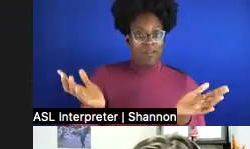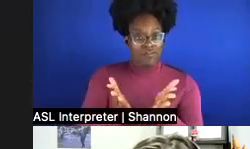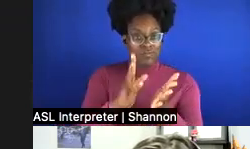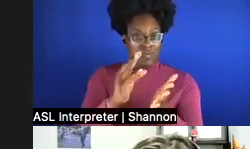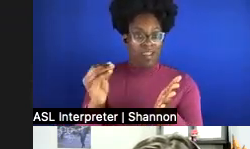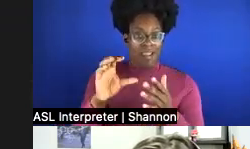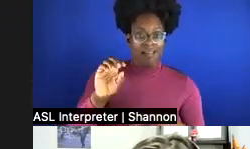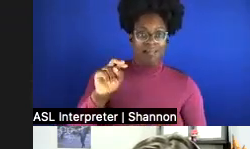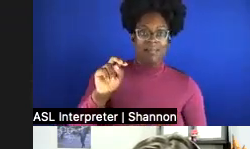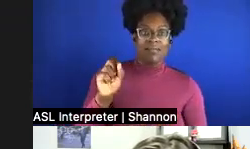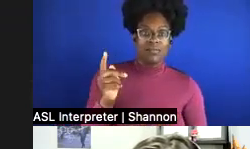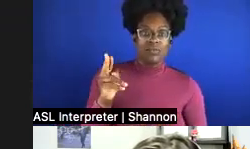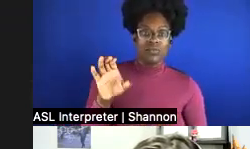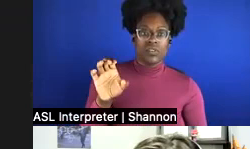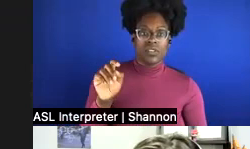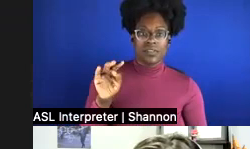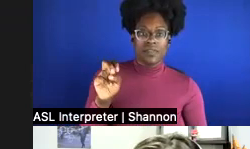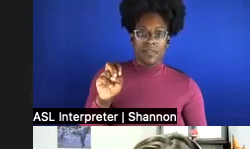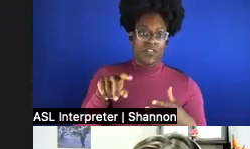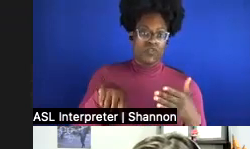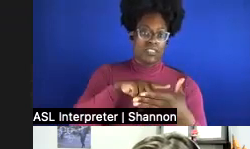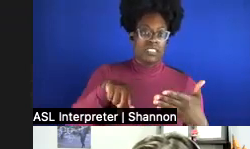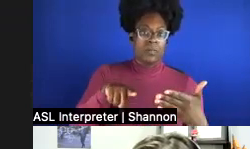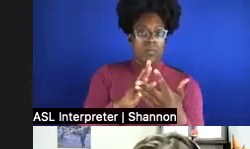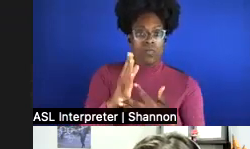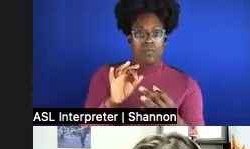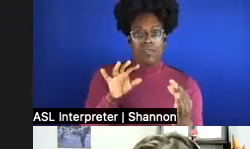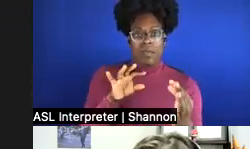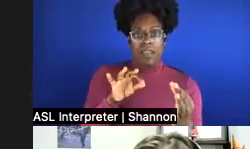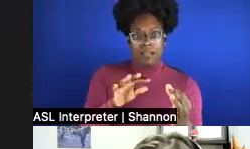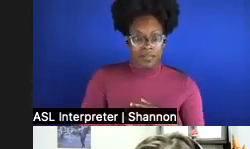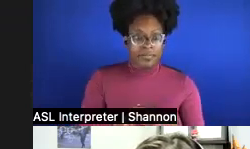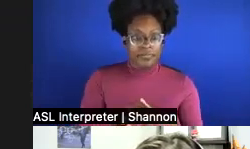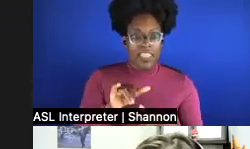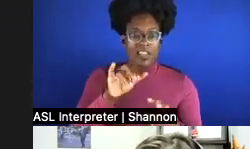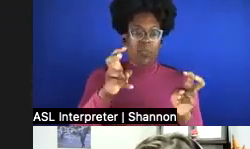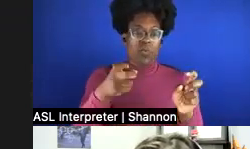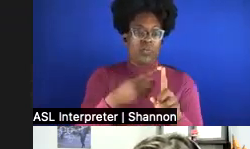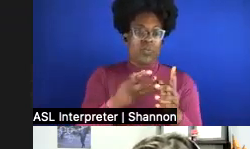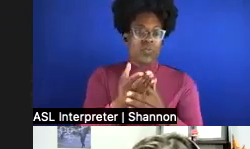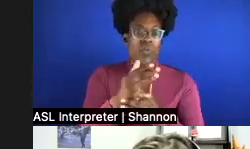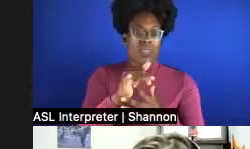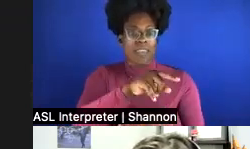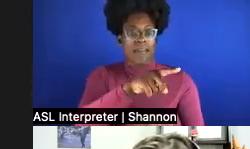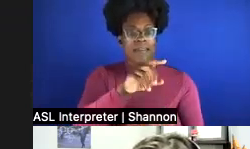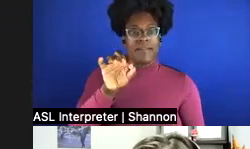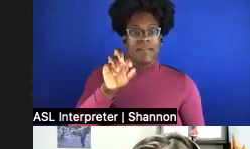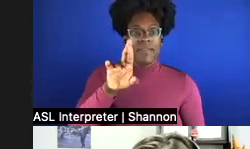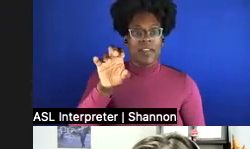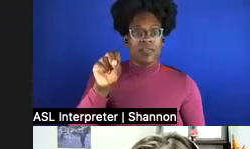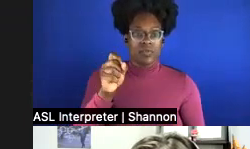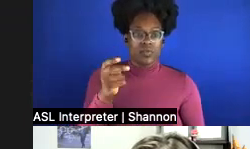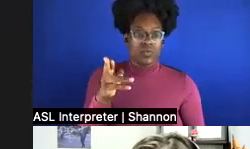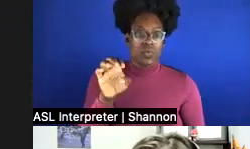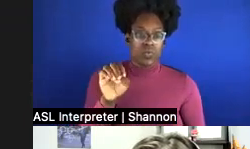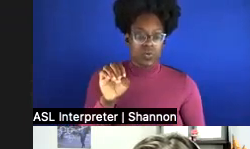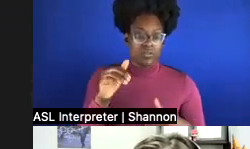And that's quoted in this other Ferris source that I have here. And next slide, please Bri.